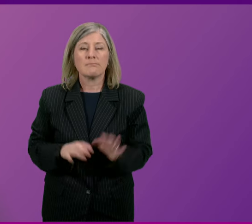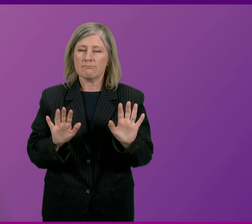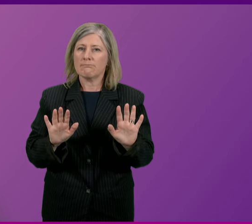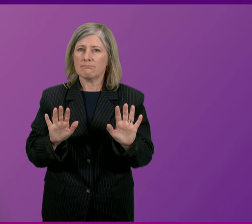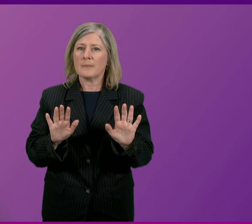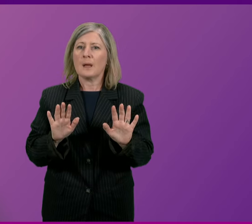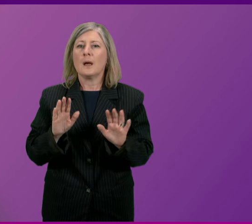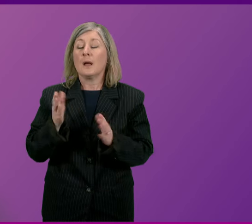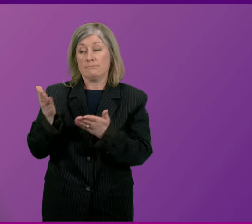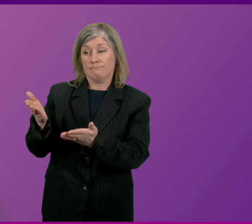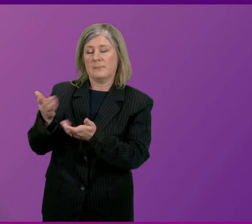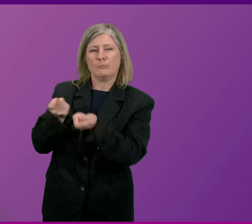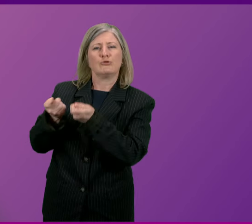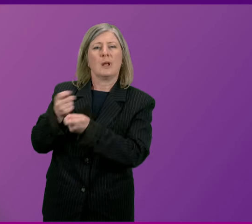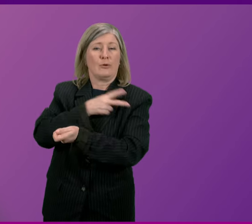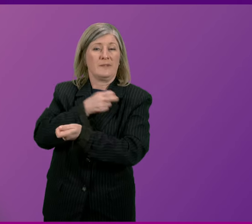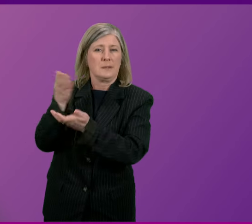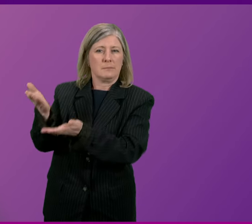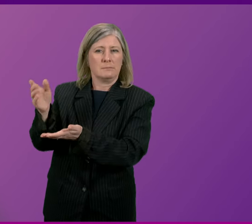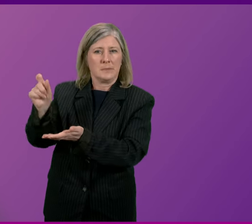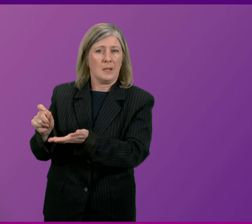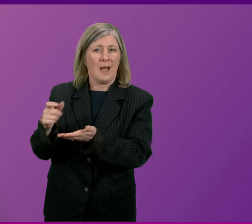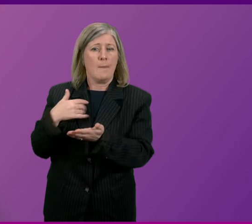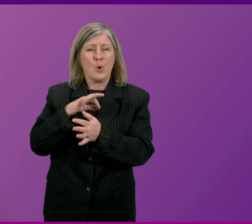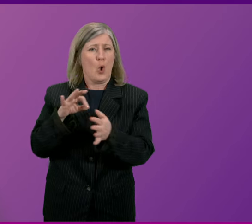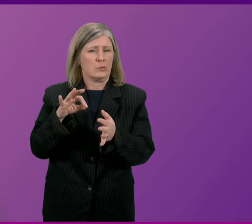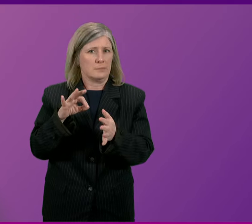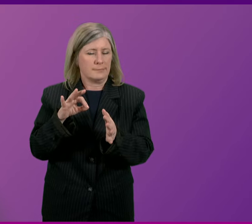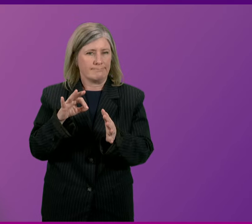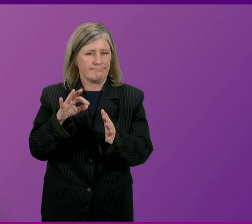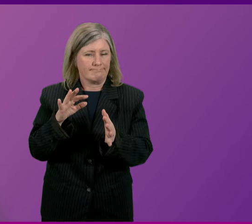Presiding Officer, please allow me to say that I was not trying to intrude